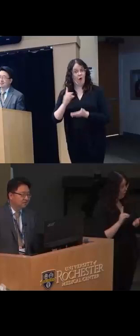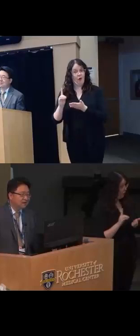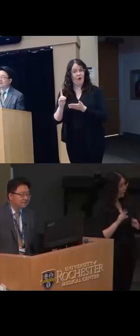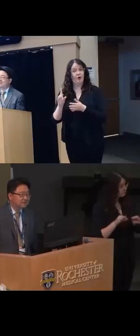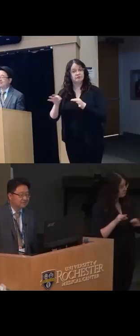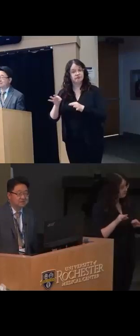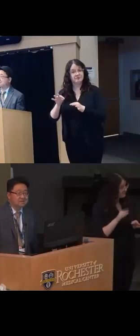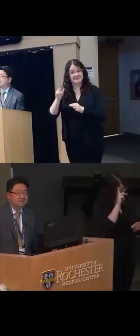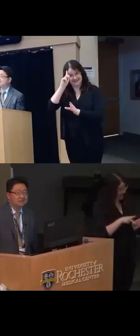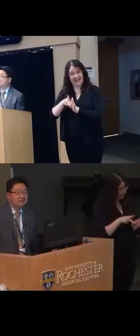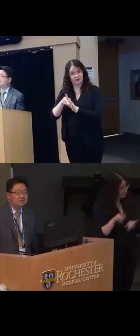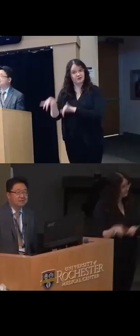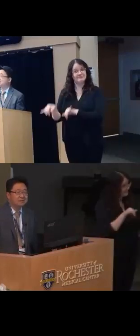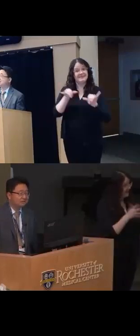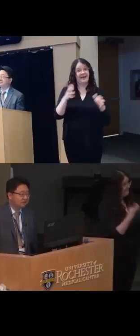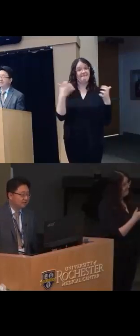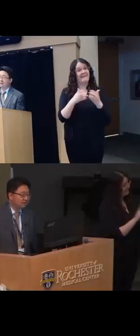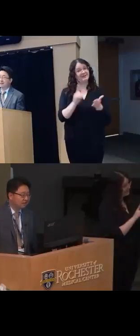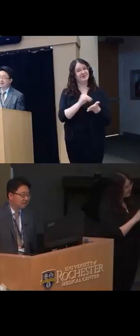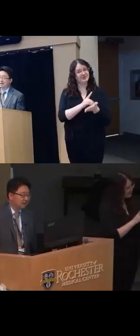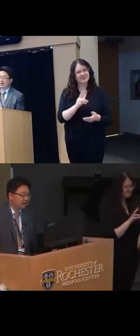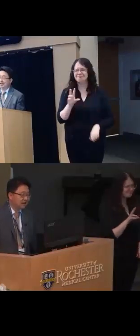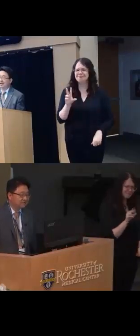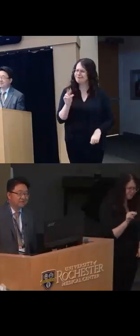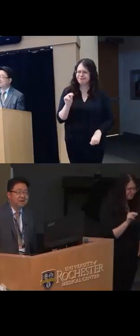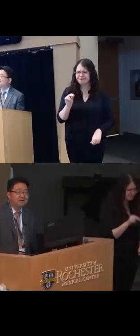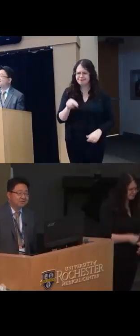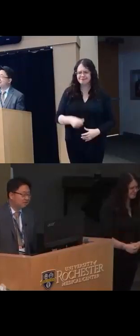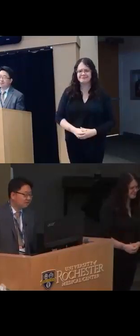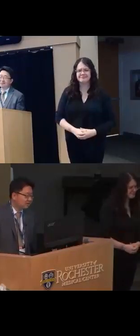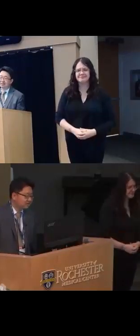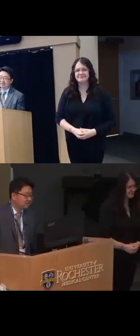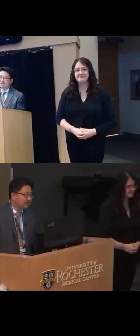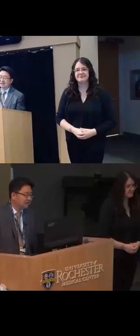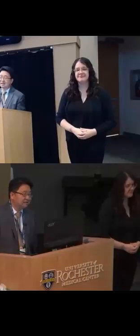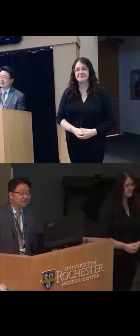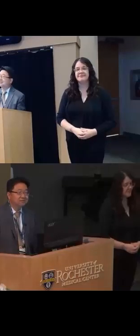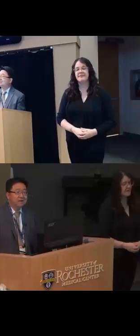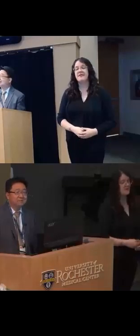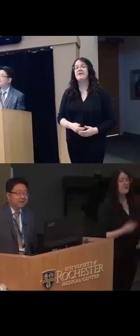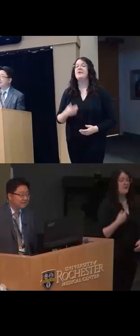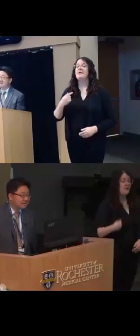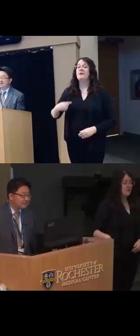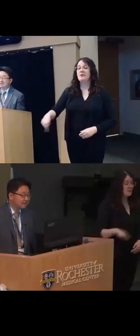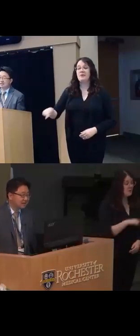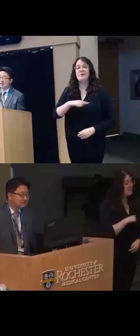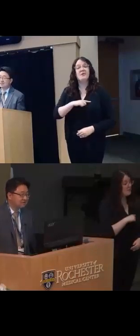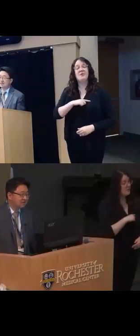for whatever the reason whether we have somehow took on the journey we have medicine in Psychiatry